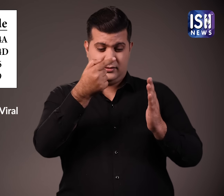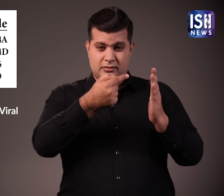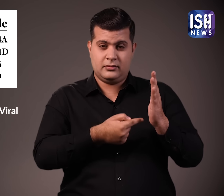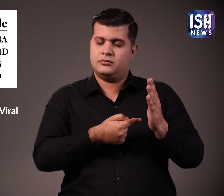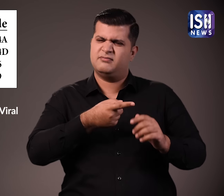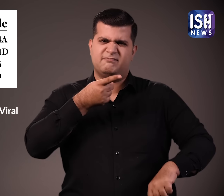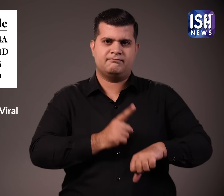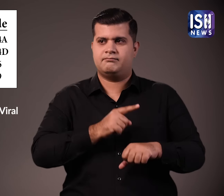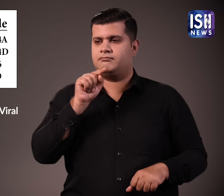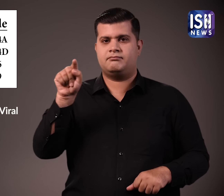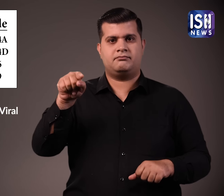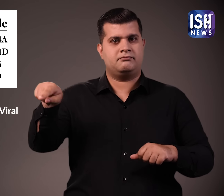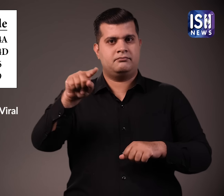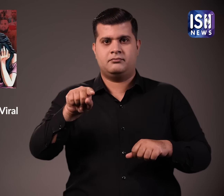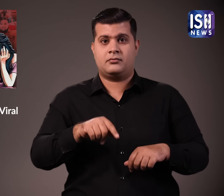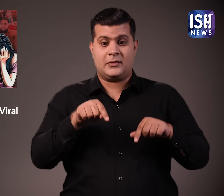They will be punished under these sections.